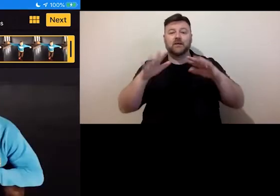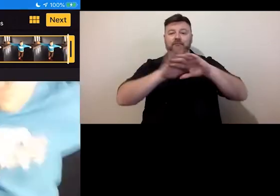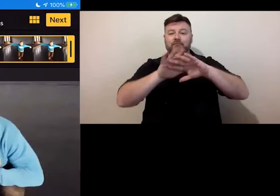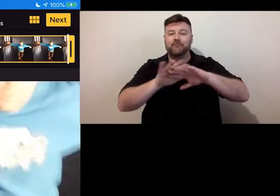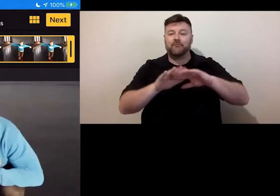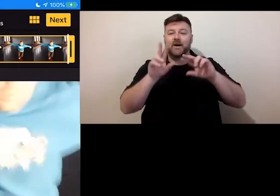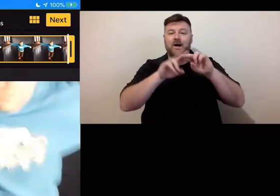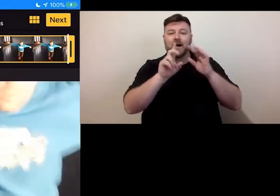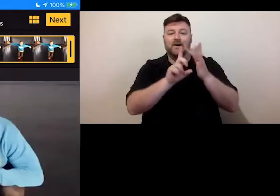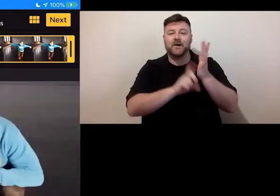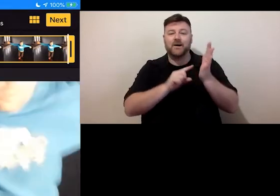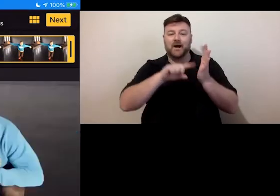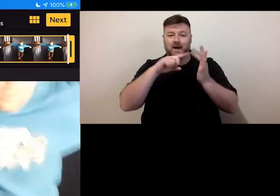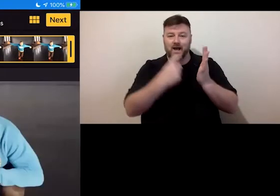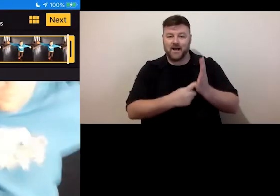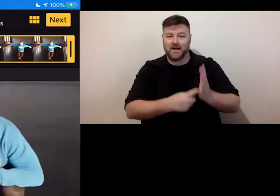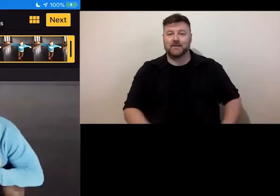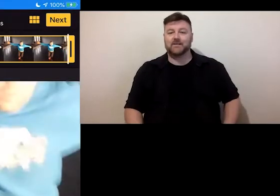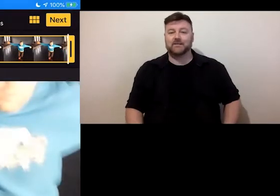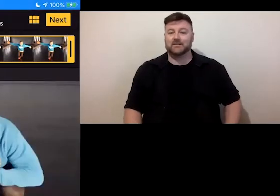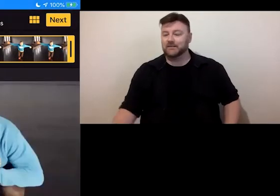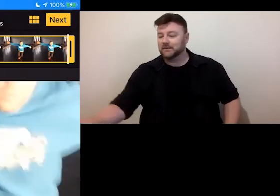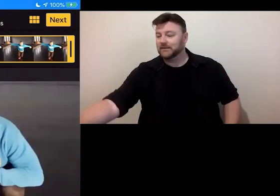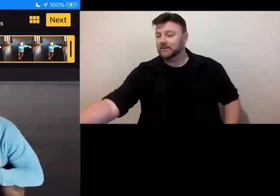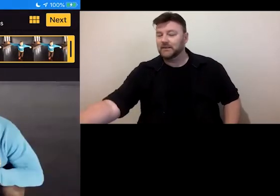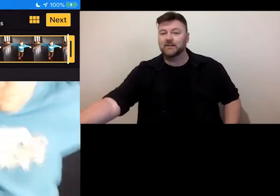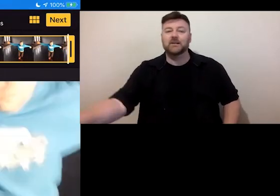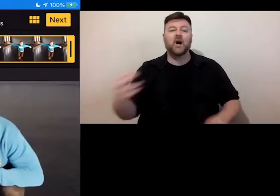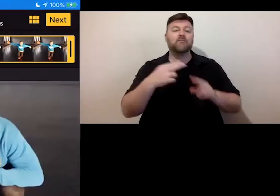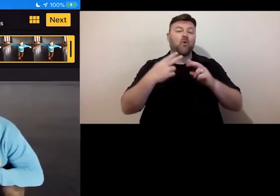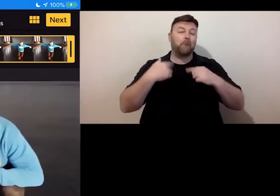Now, filter is not too important to me for the aesthetics. What filters